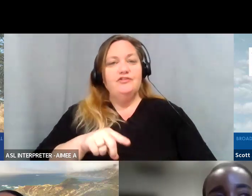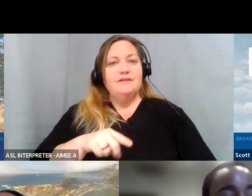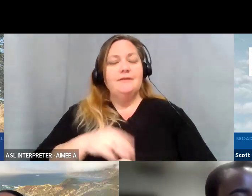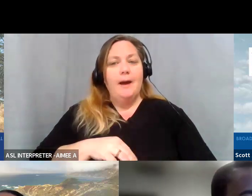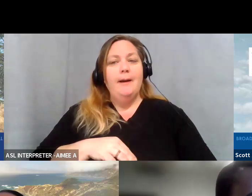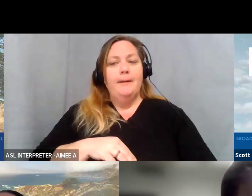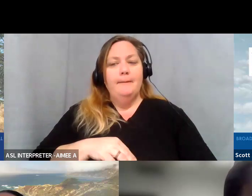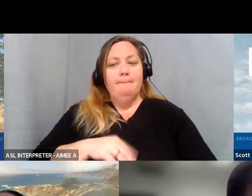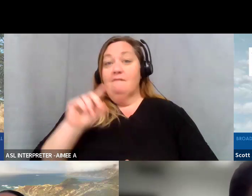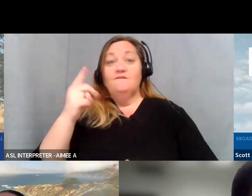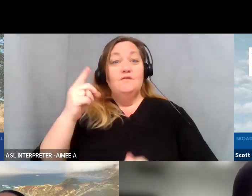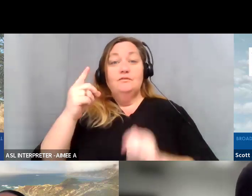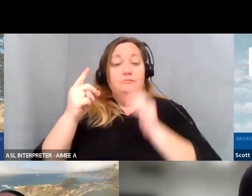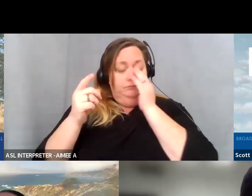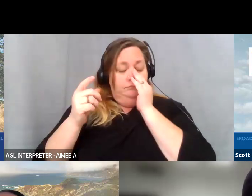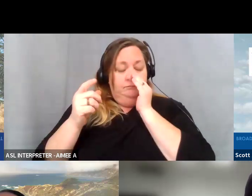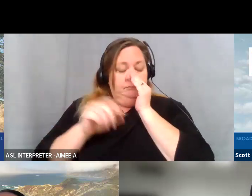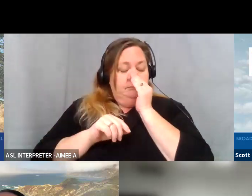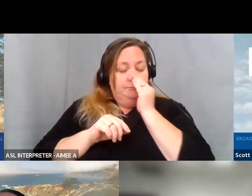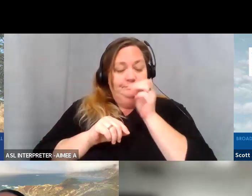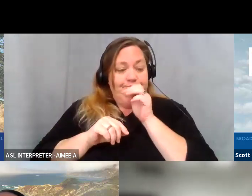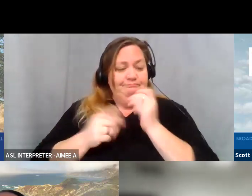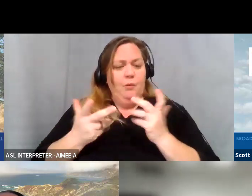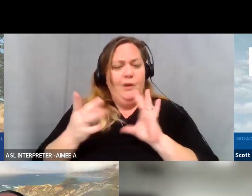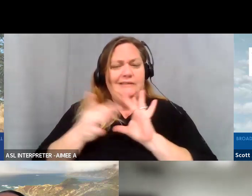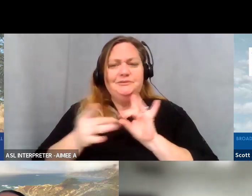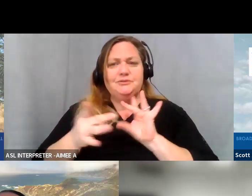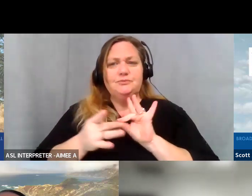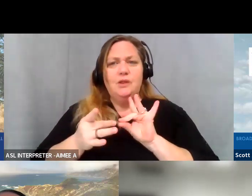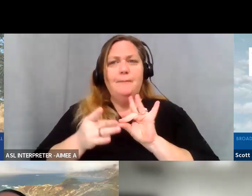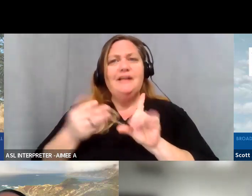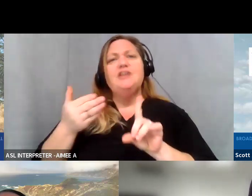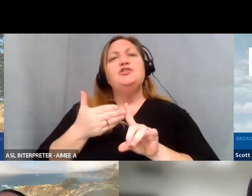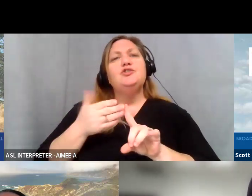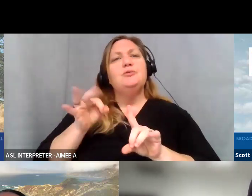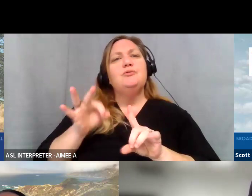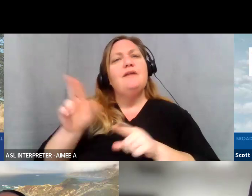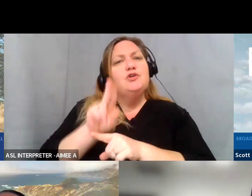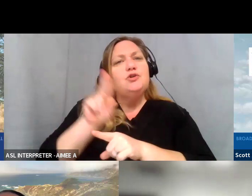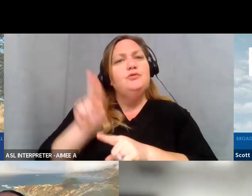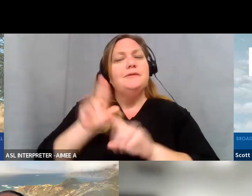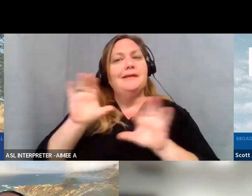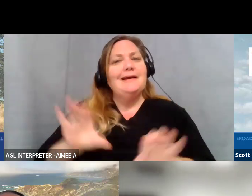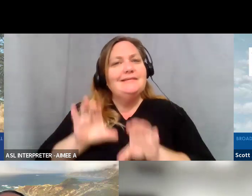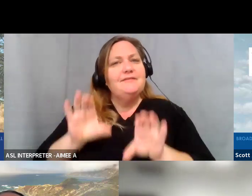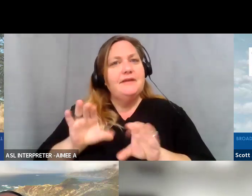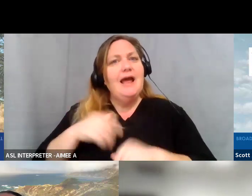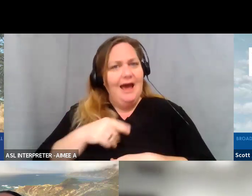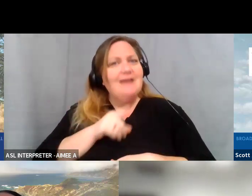First and foremost, I just wanted to comment in terms of the uses and activities. I definitely